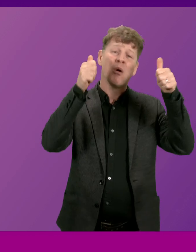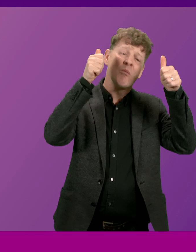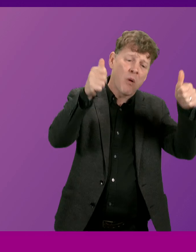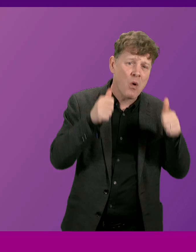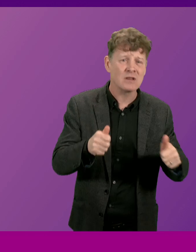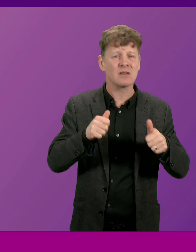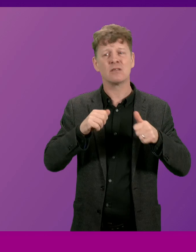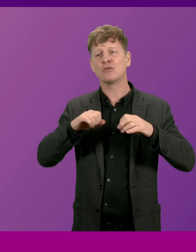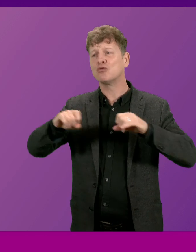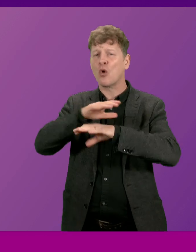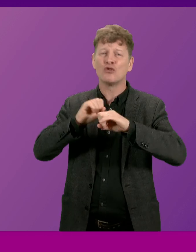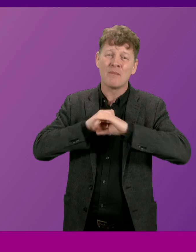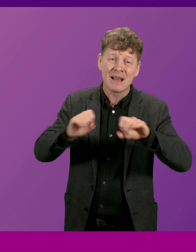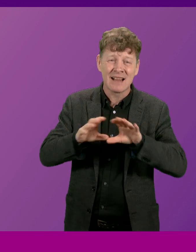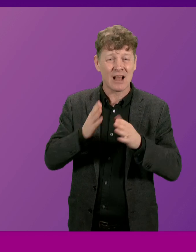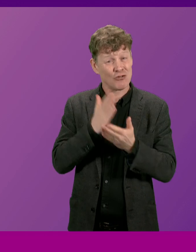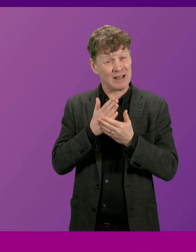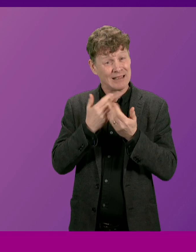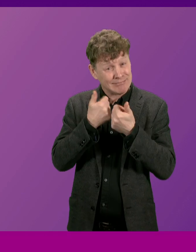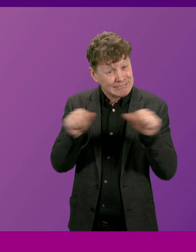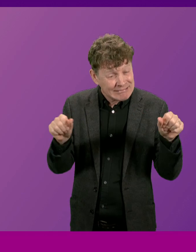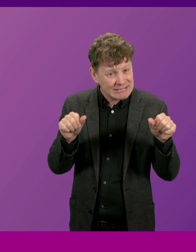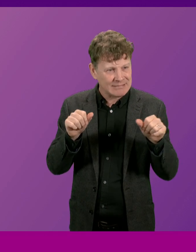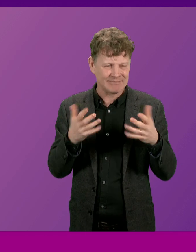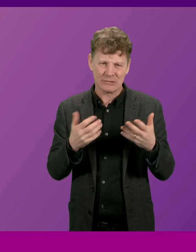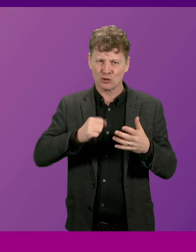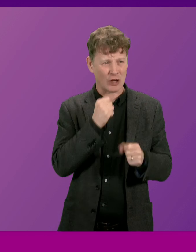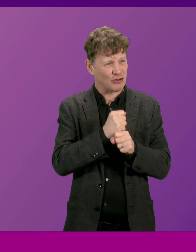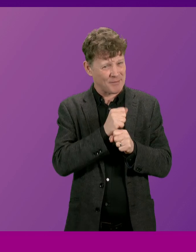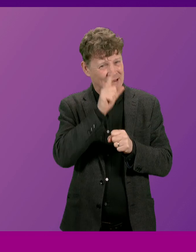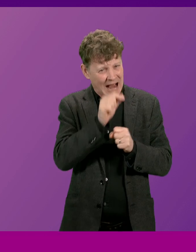so what more can the Scottish Government do to ensure that more passengers receive that message?